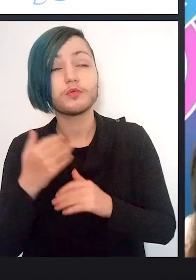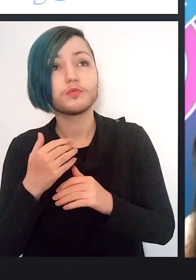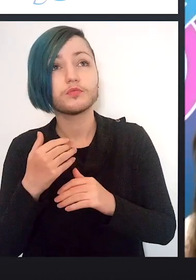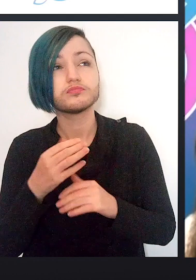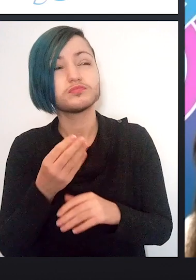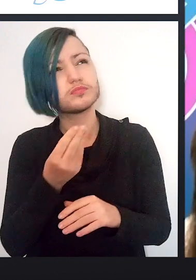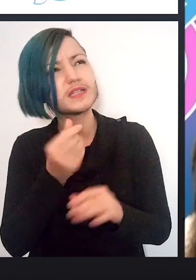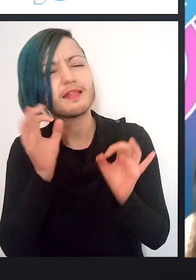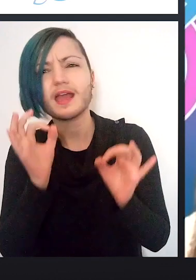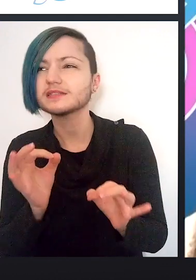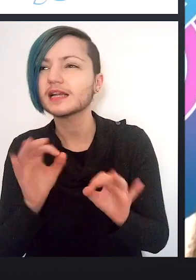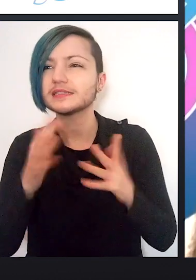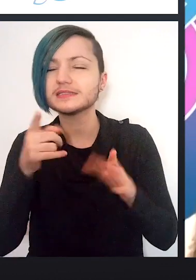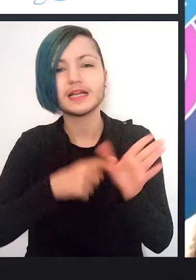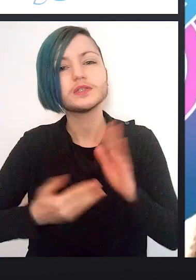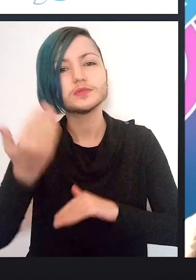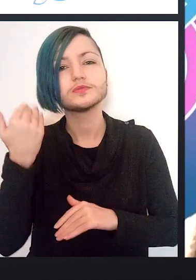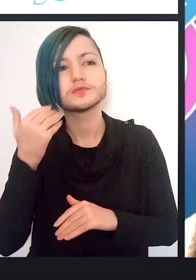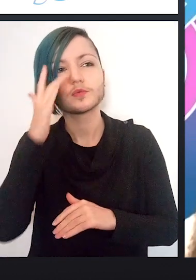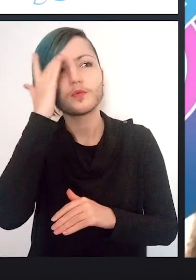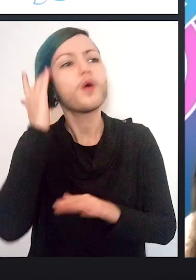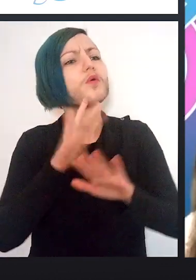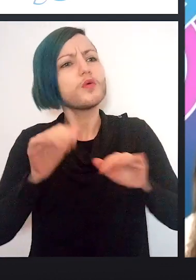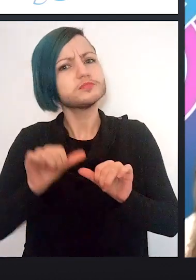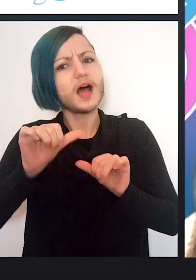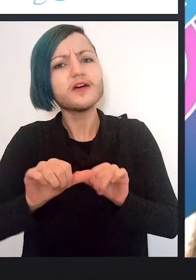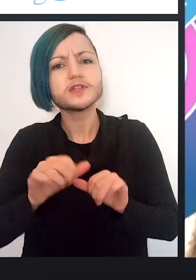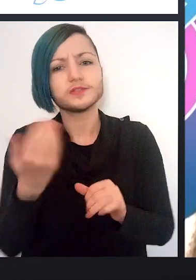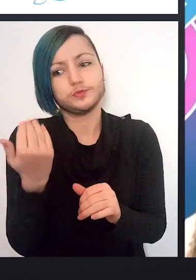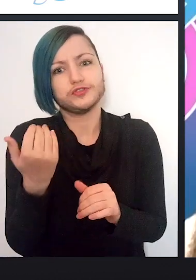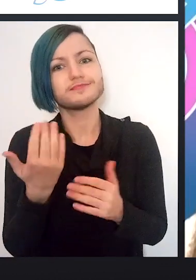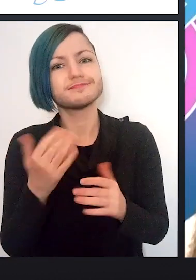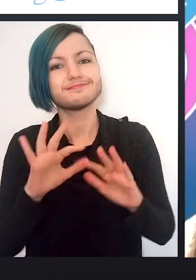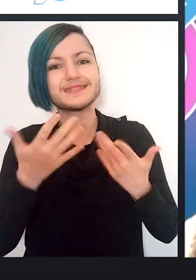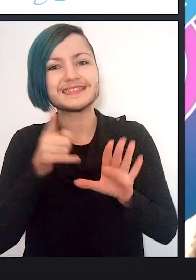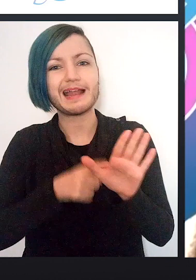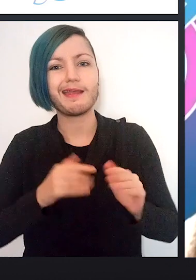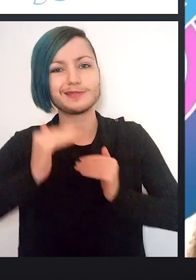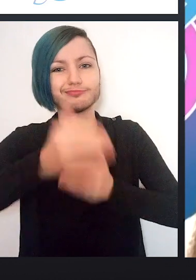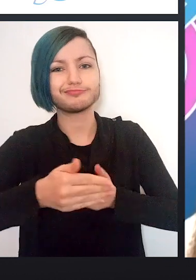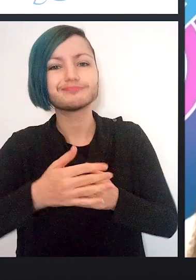today really, isn't it? You just passed that landmark, actually. So brilliant!